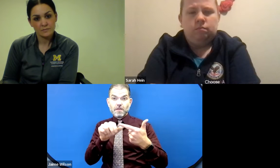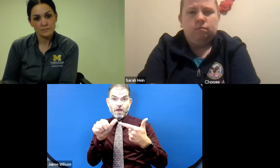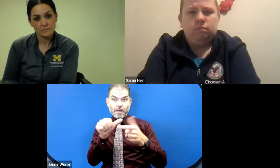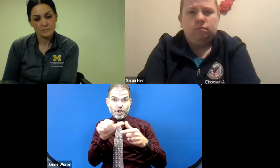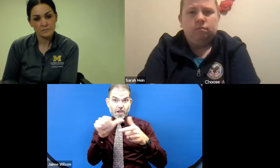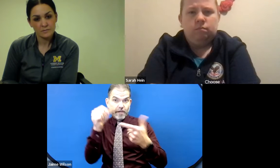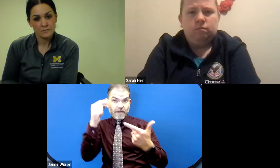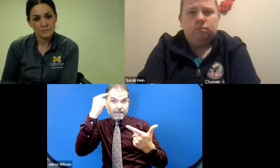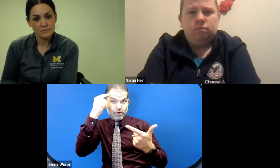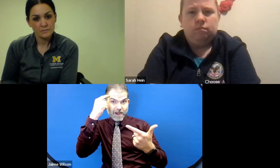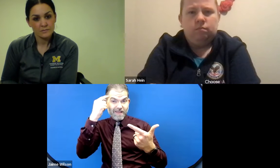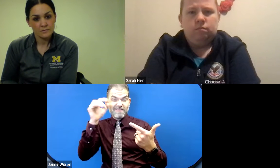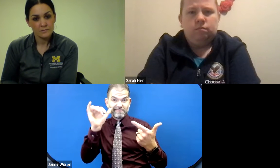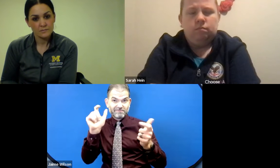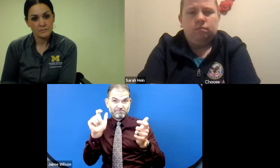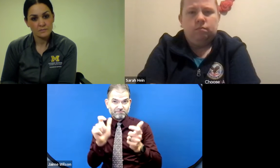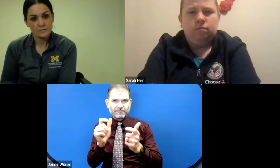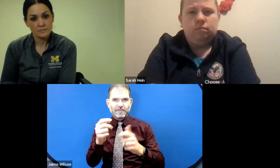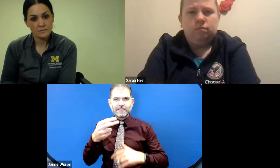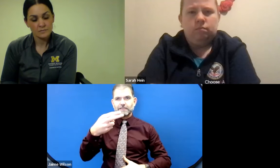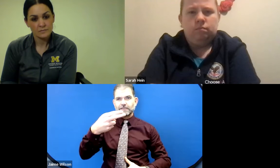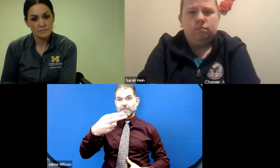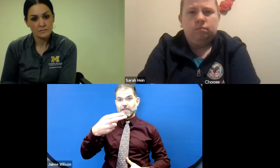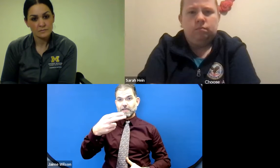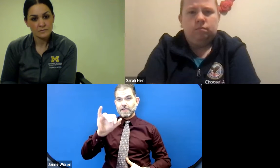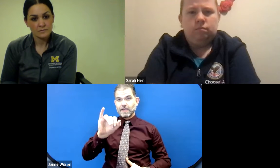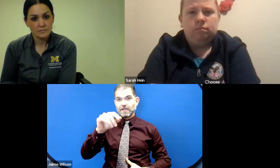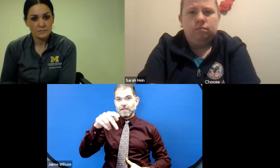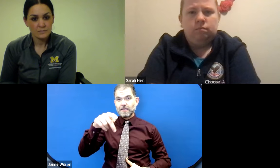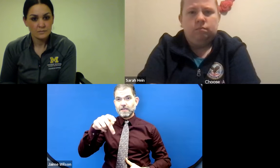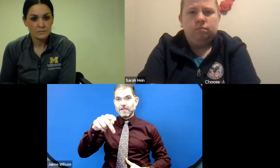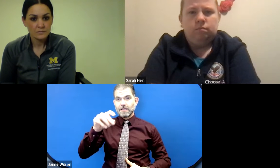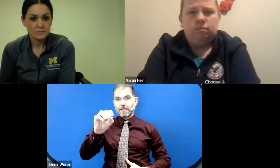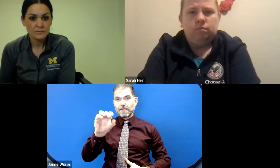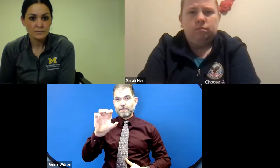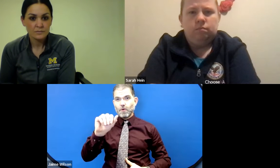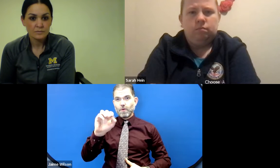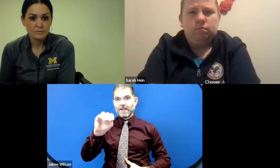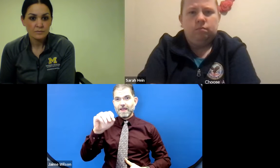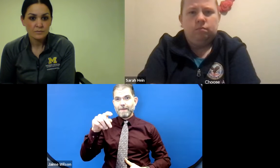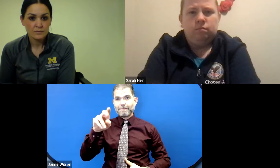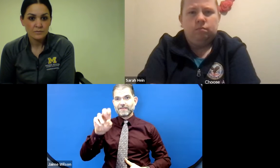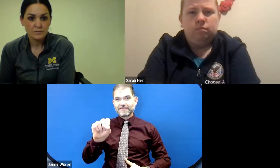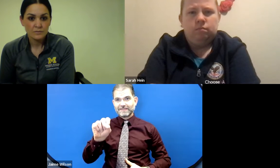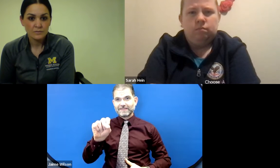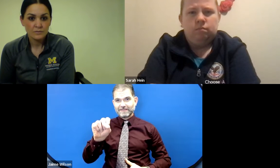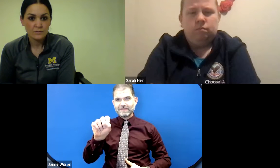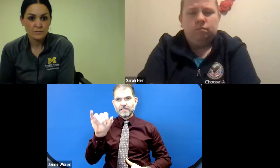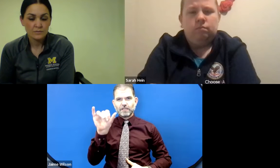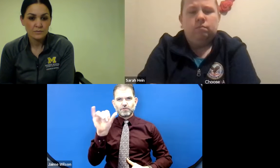ASL Interpreter: So that's what happens when that area of the brain shrinks. ASL Interpreter: Another area of the brain that tends to shrink ASL Interpreter: is the hippocampus.